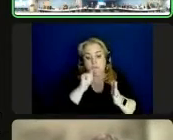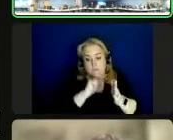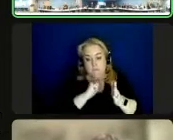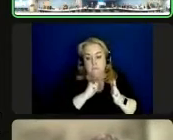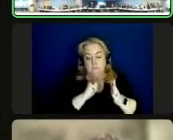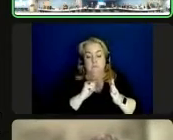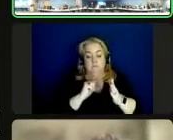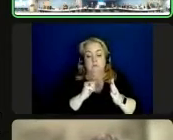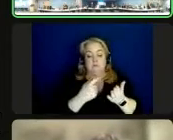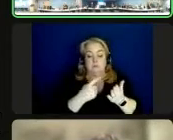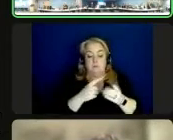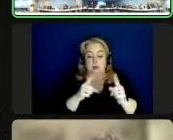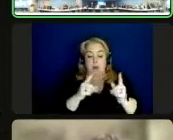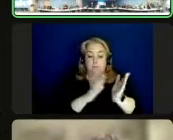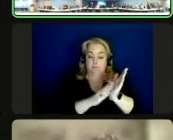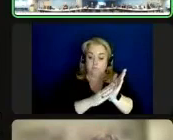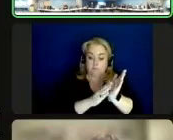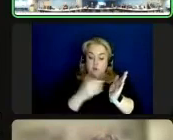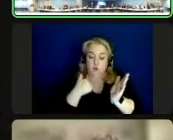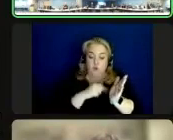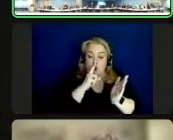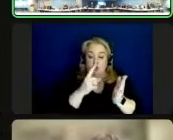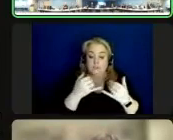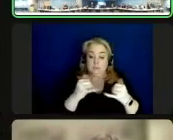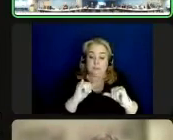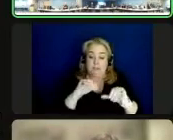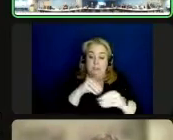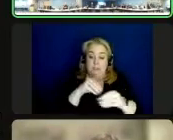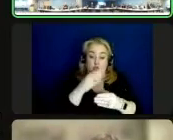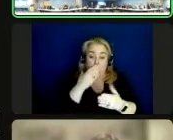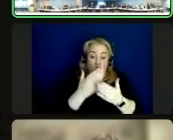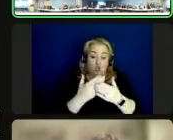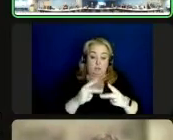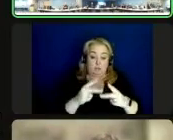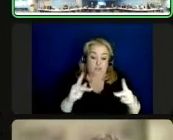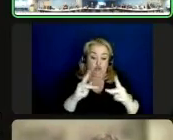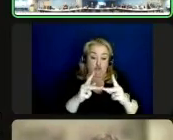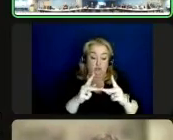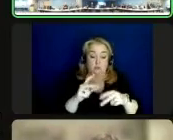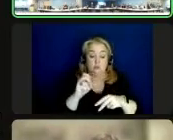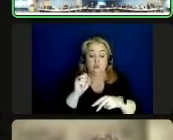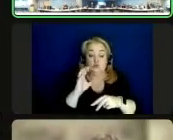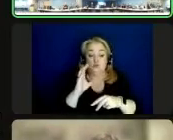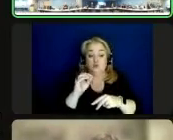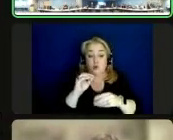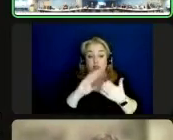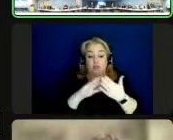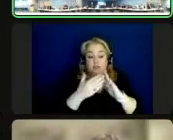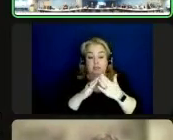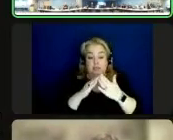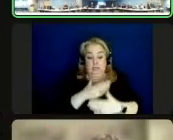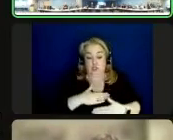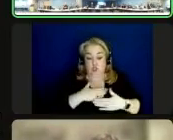HERE IN A VERY SOMR T TOPIC